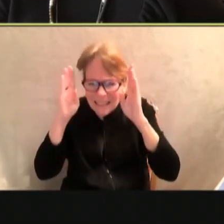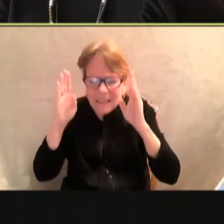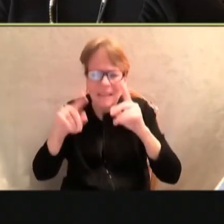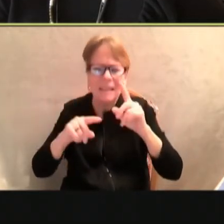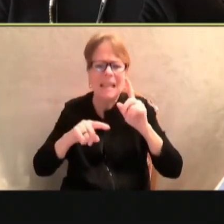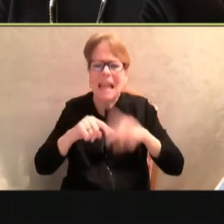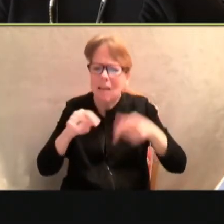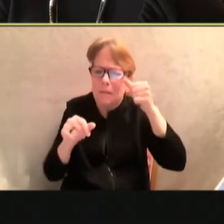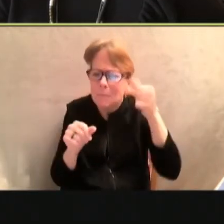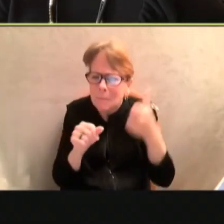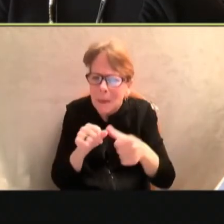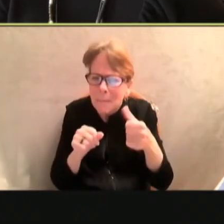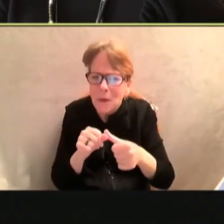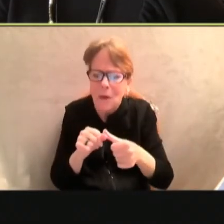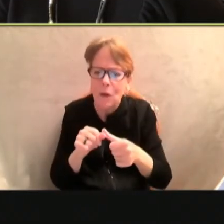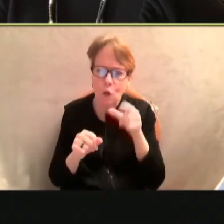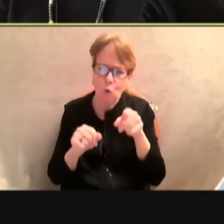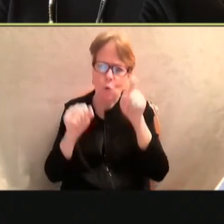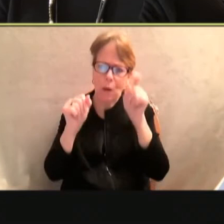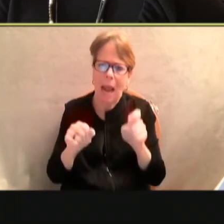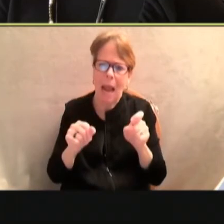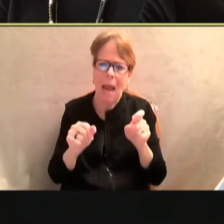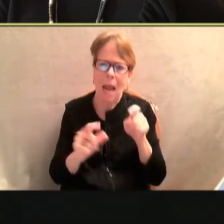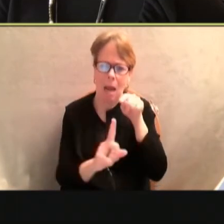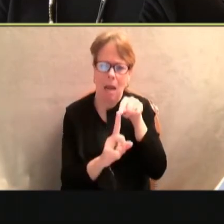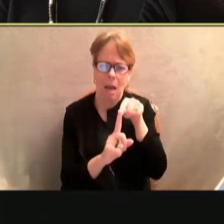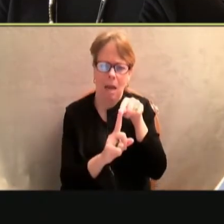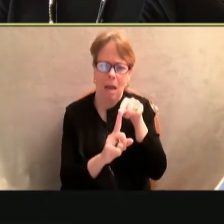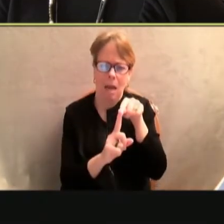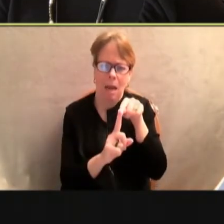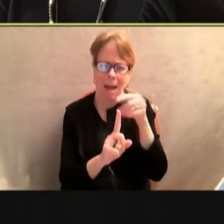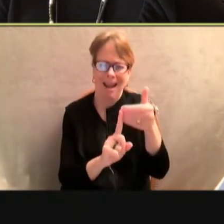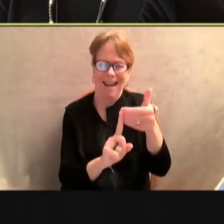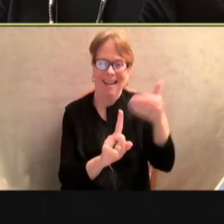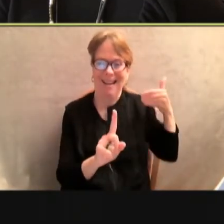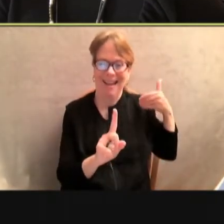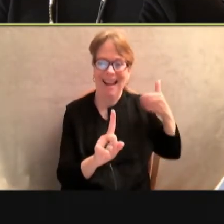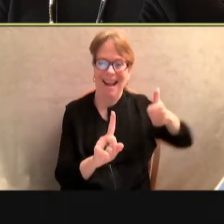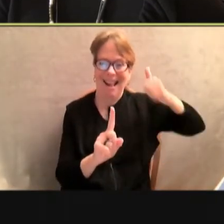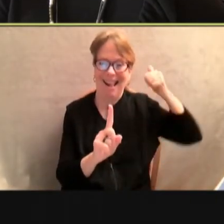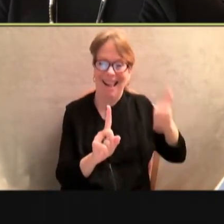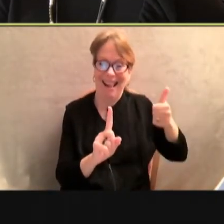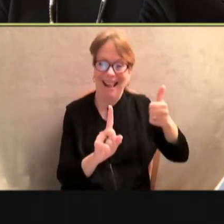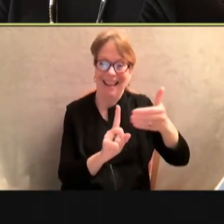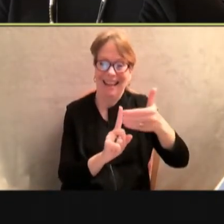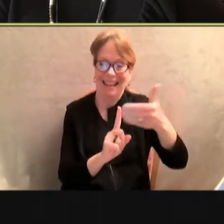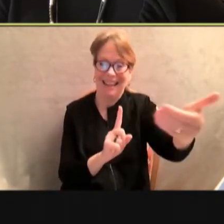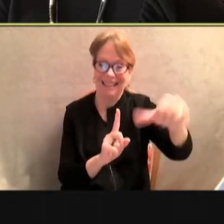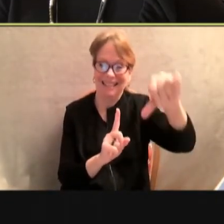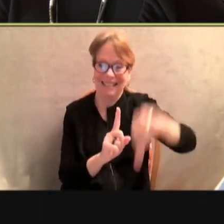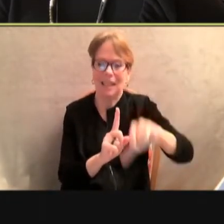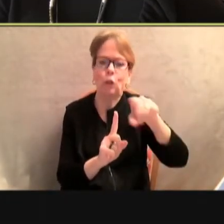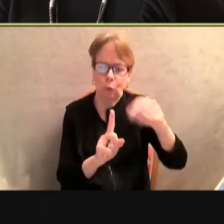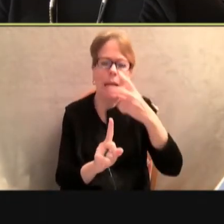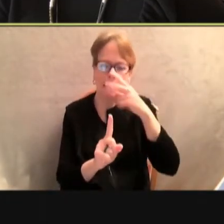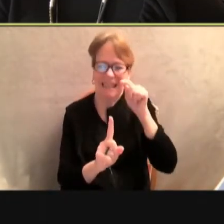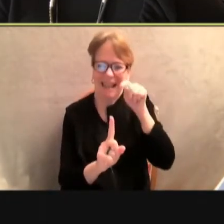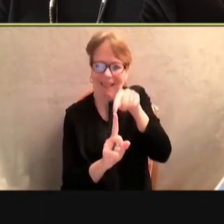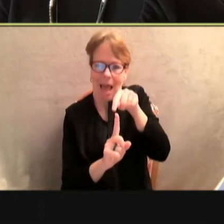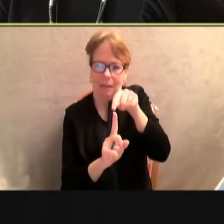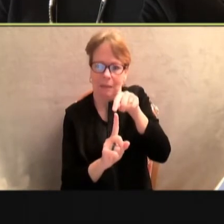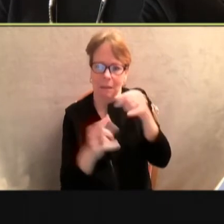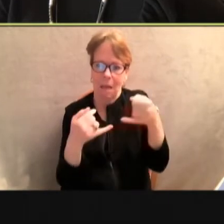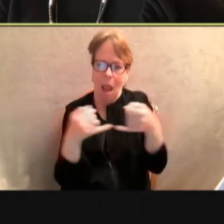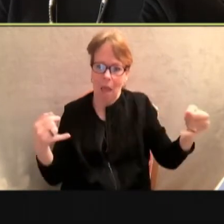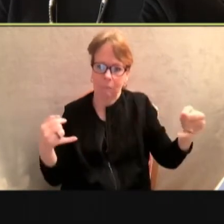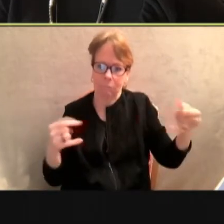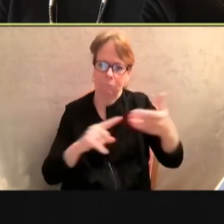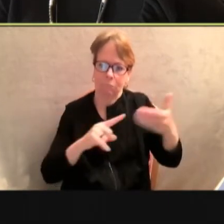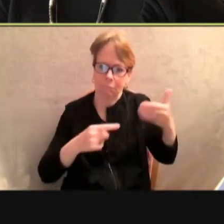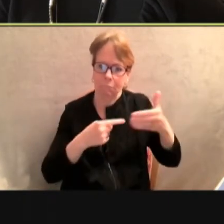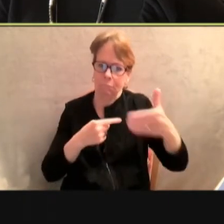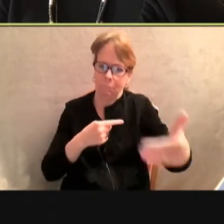to functioning. So academic records, as you can see, help both kinds of applicants or